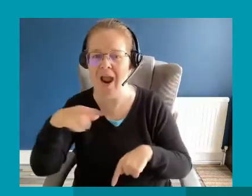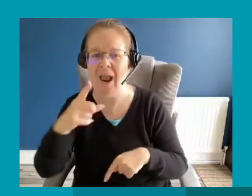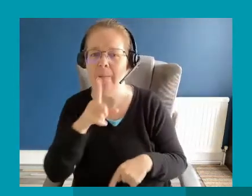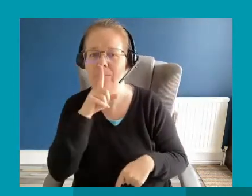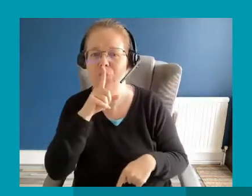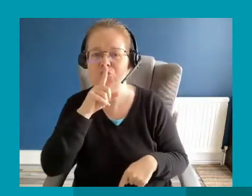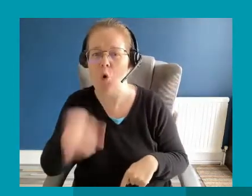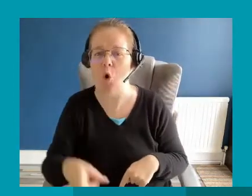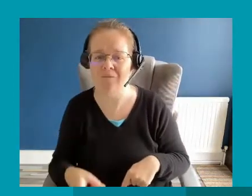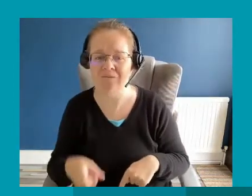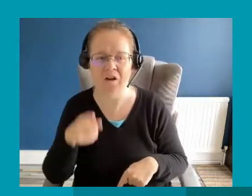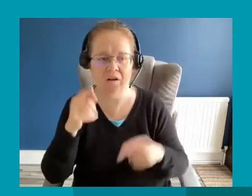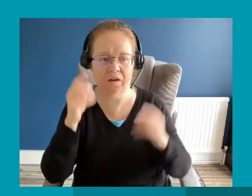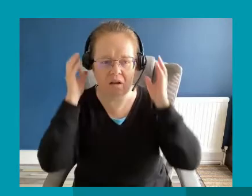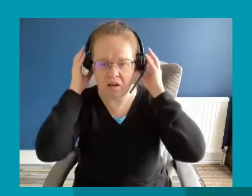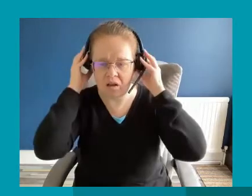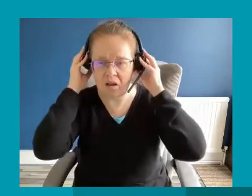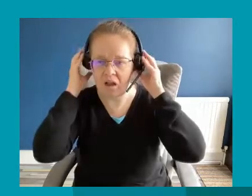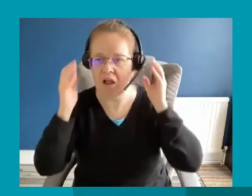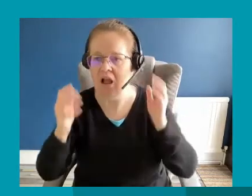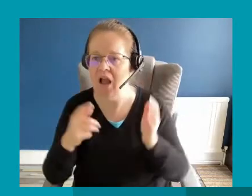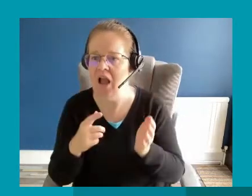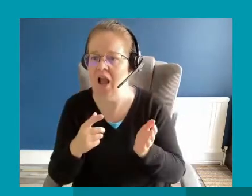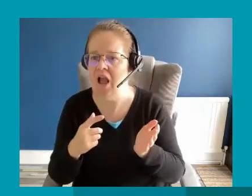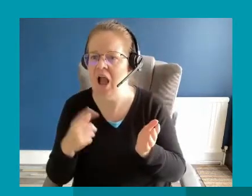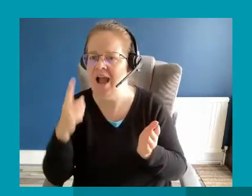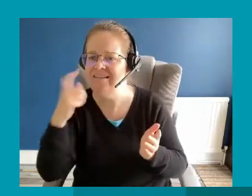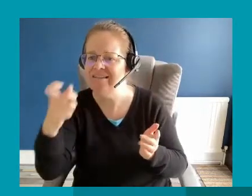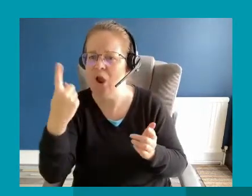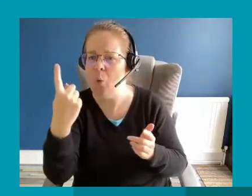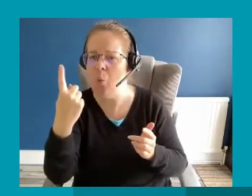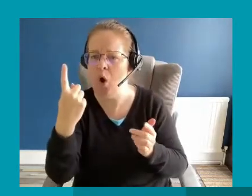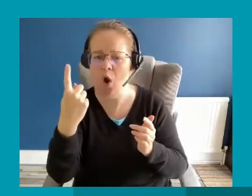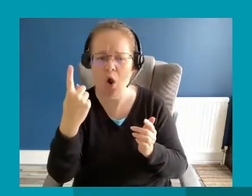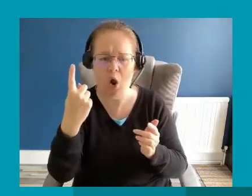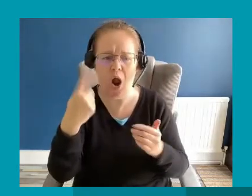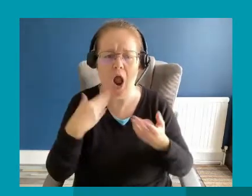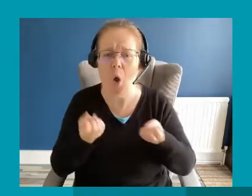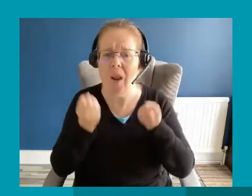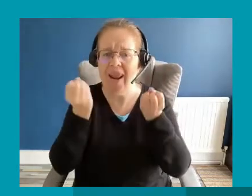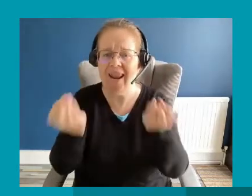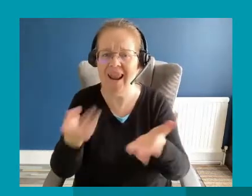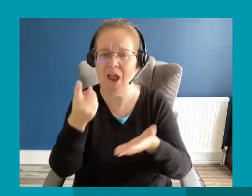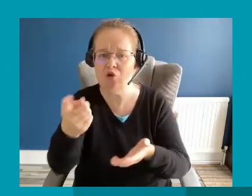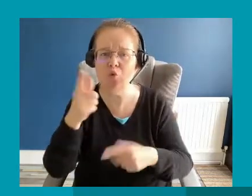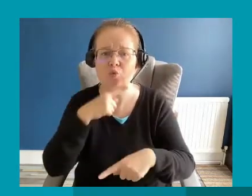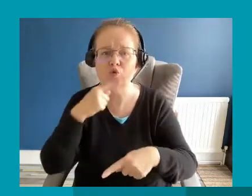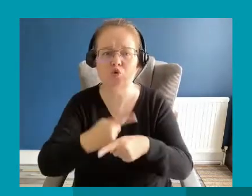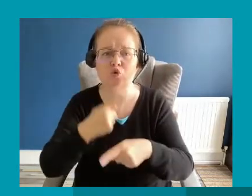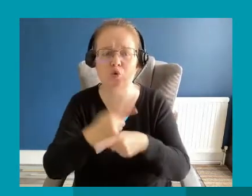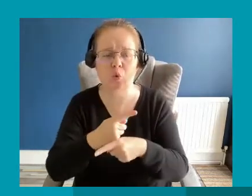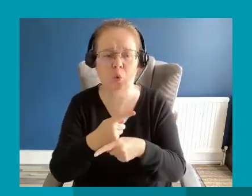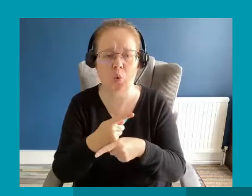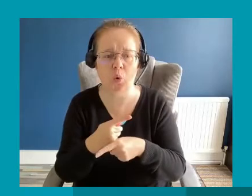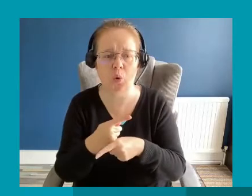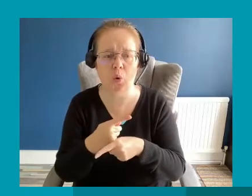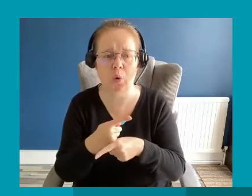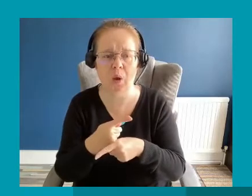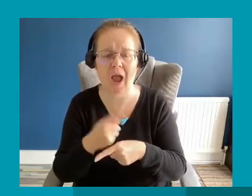fit them on the Mic So, Rachael, I see you've raised your hand, so I'm allowing you to talk. You will just have to unmute yourself.